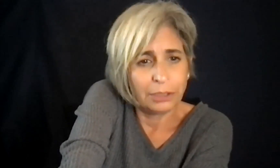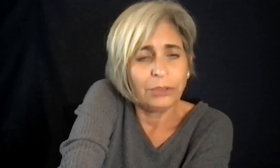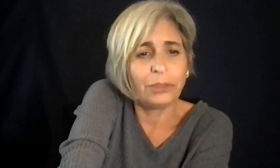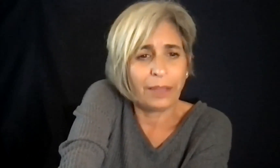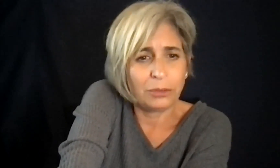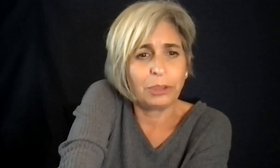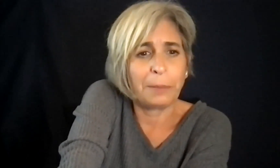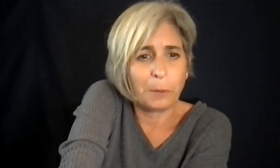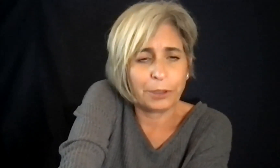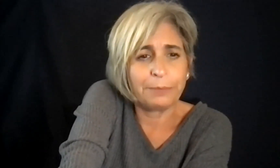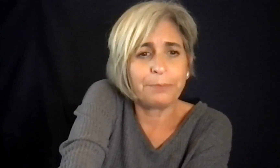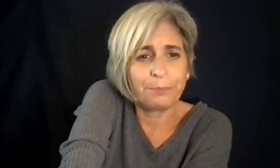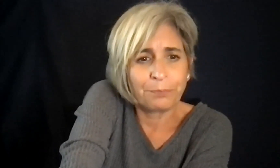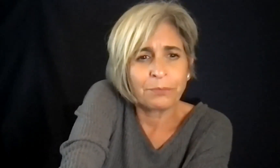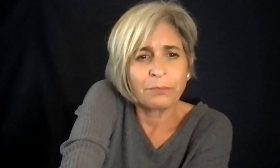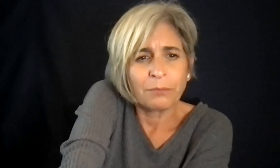So, that's really important.